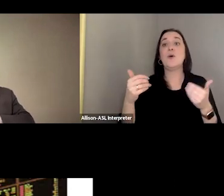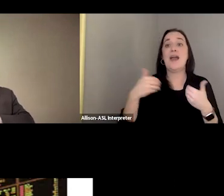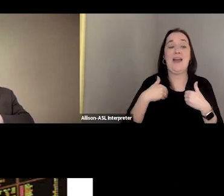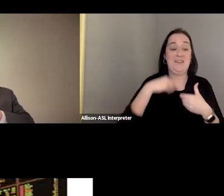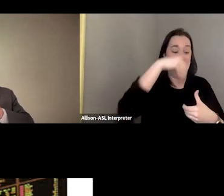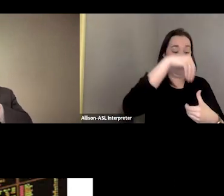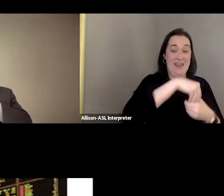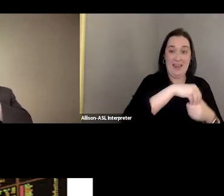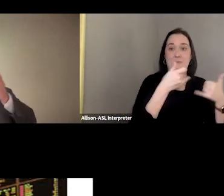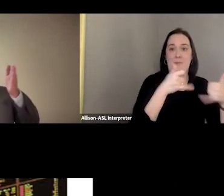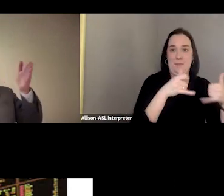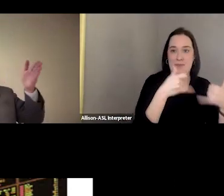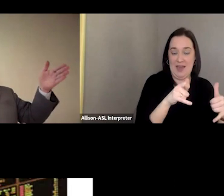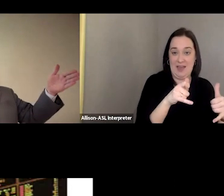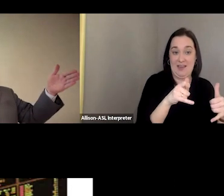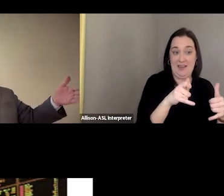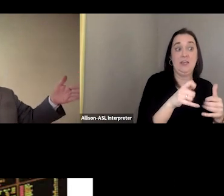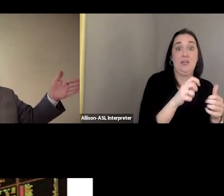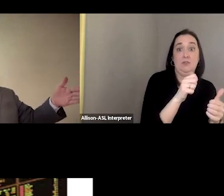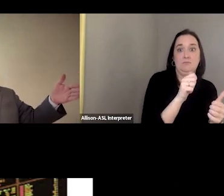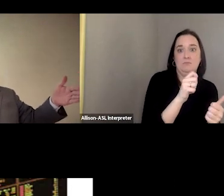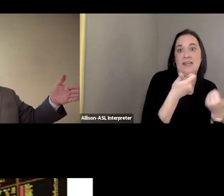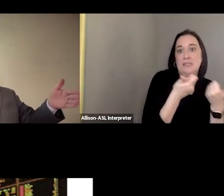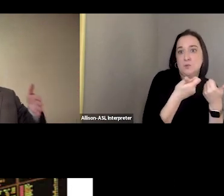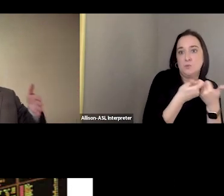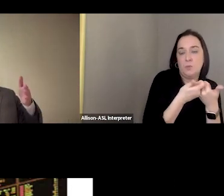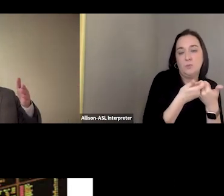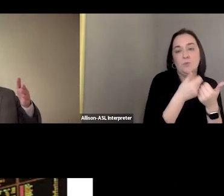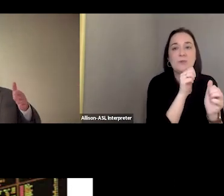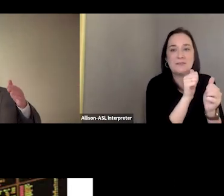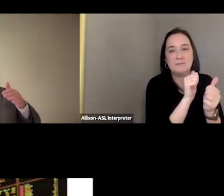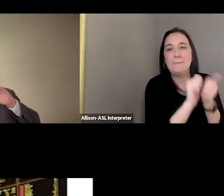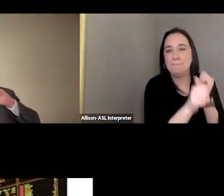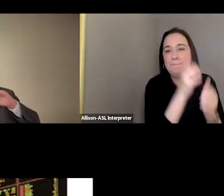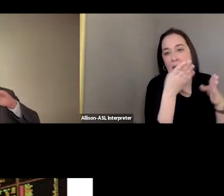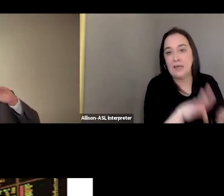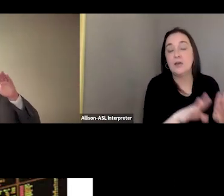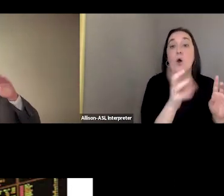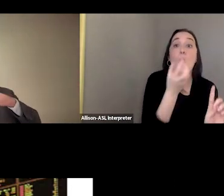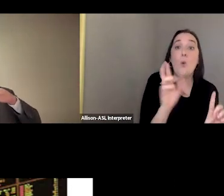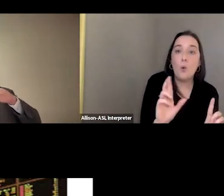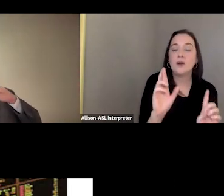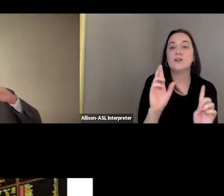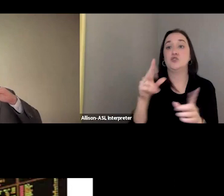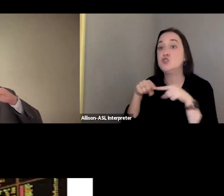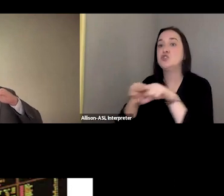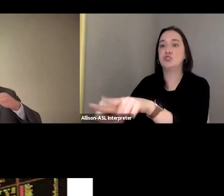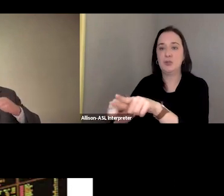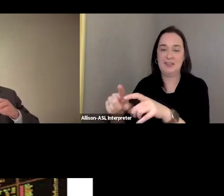bets that you can make through while the game is actively occurring. So almost every time there's a stop and restart of anything.